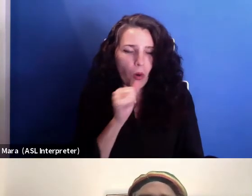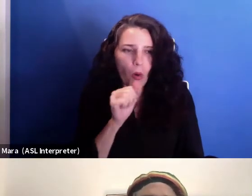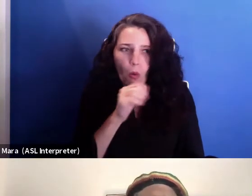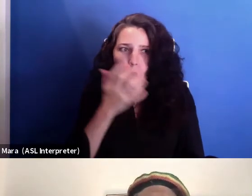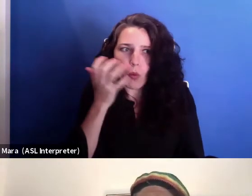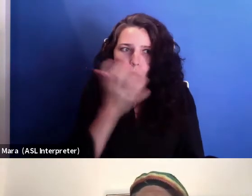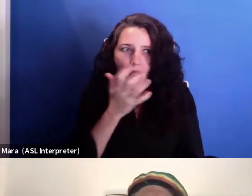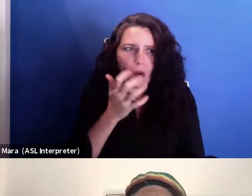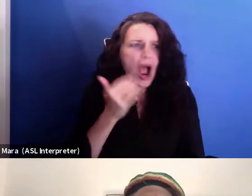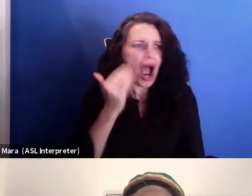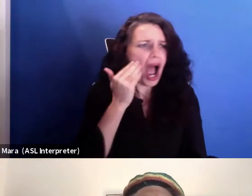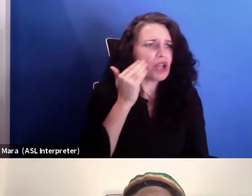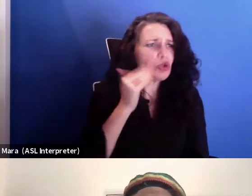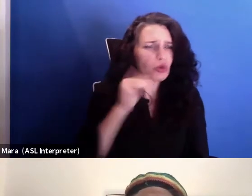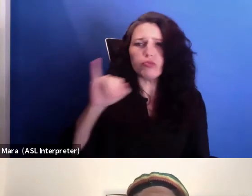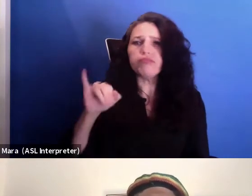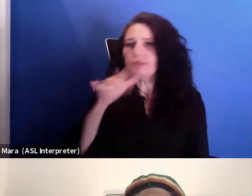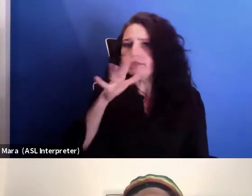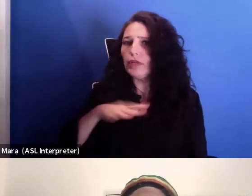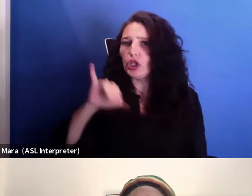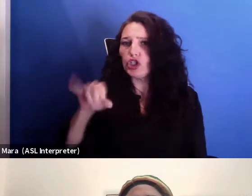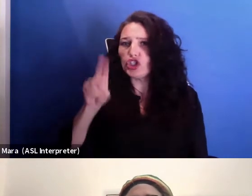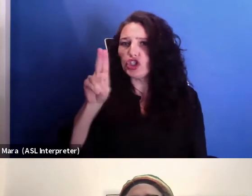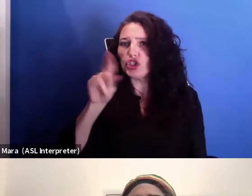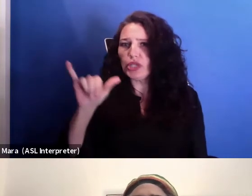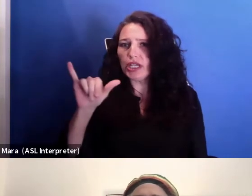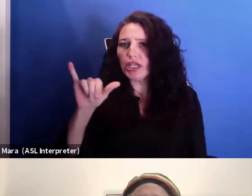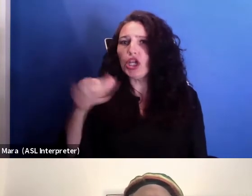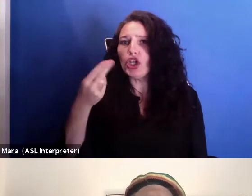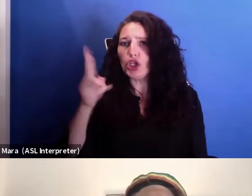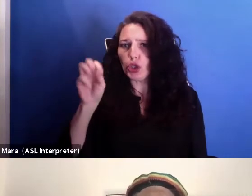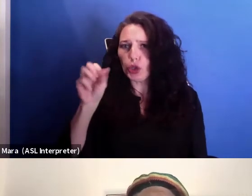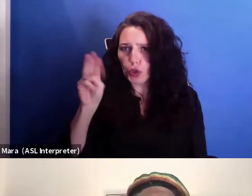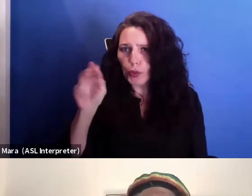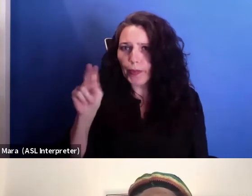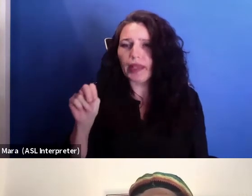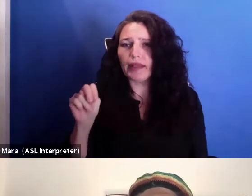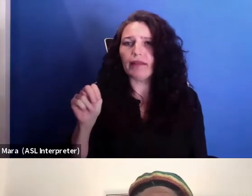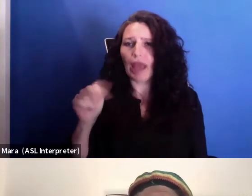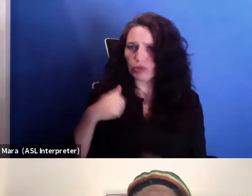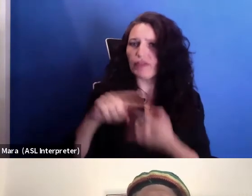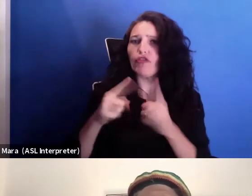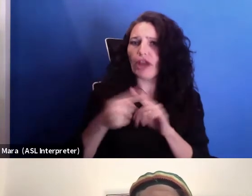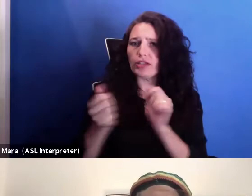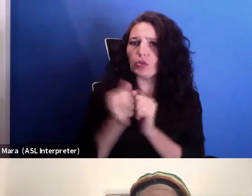I knew Judy Heumann and I was friends with her and I knew about the 504 Sit-in in San Francisco